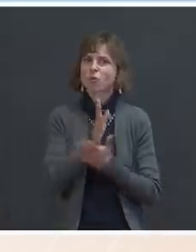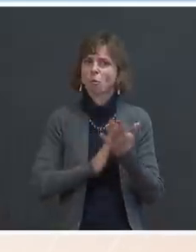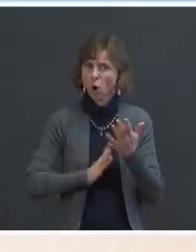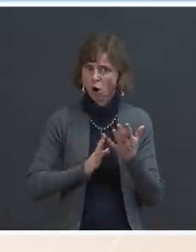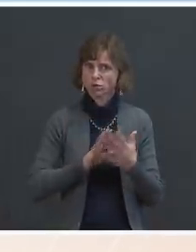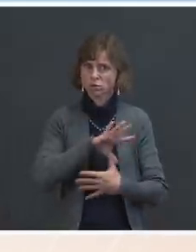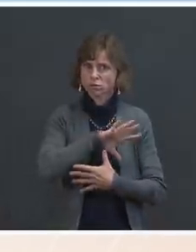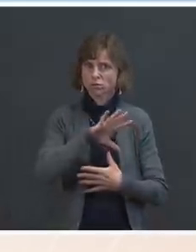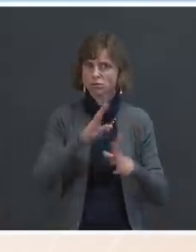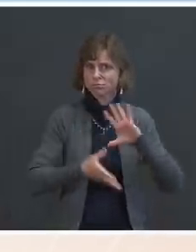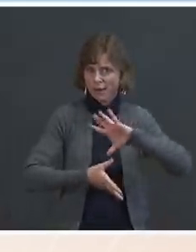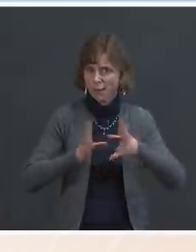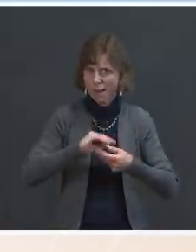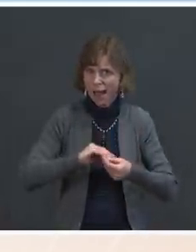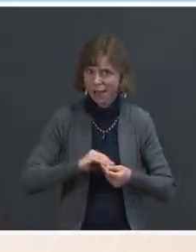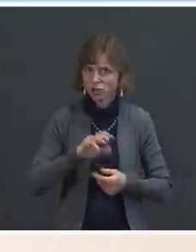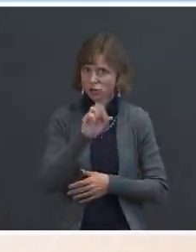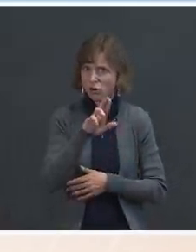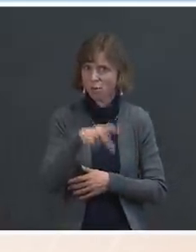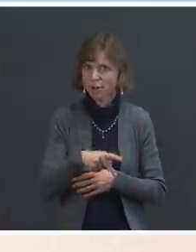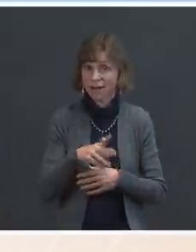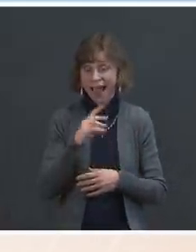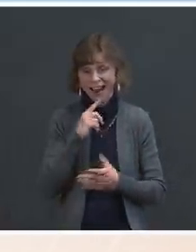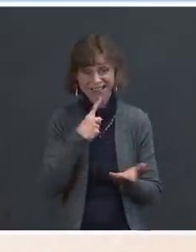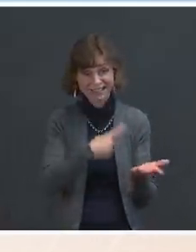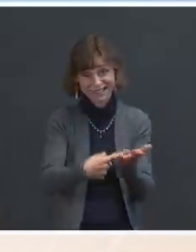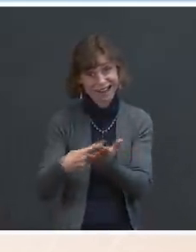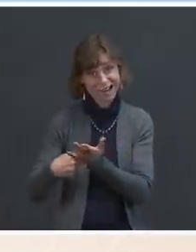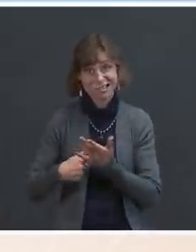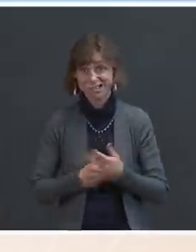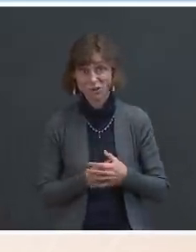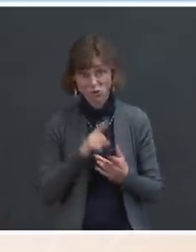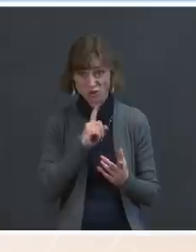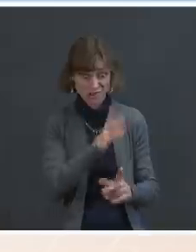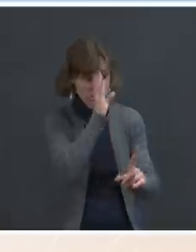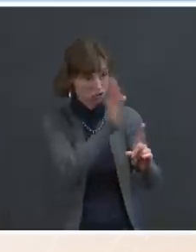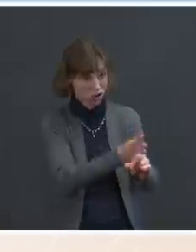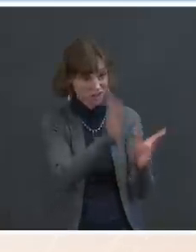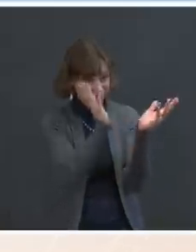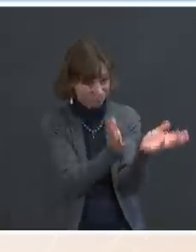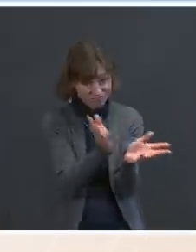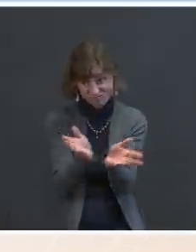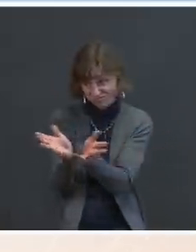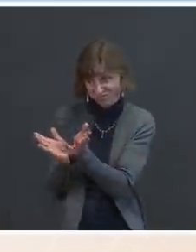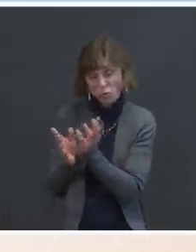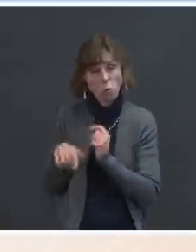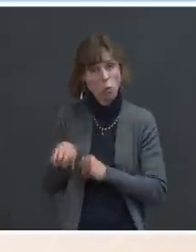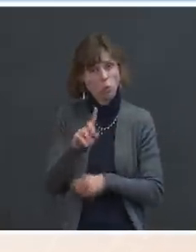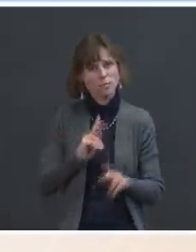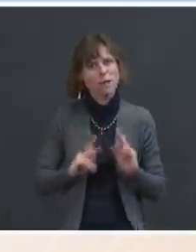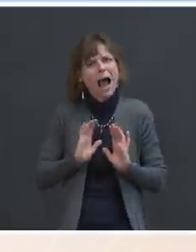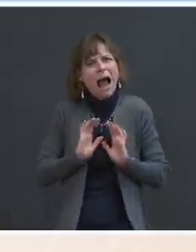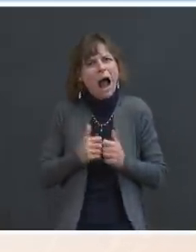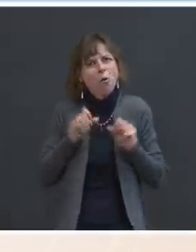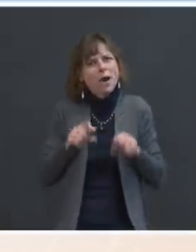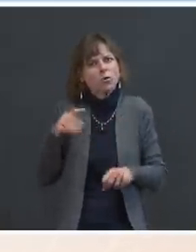this is important to the President, personally -- having a conversation directly with people about how they can benefit, addressing questions they have,